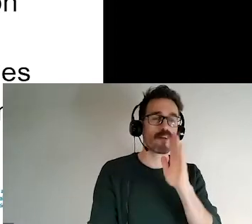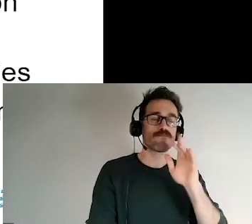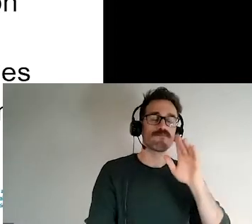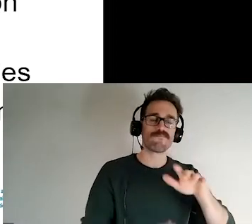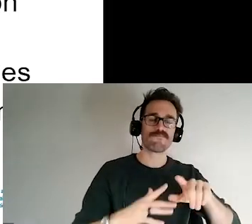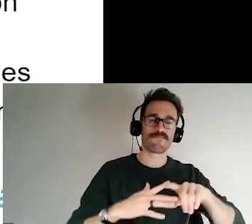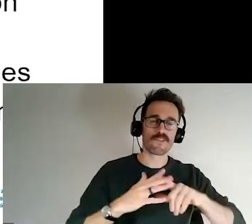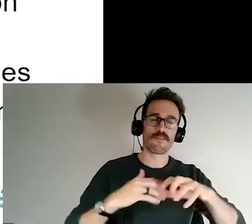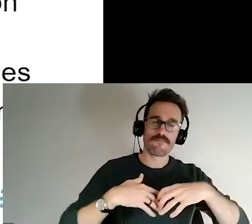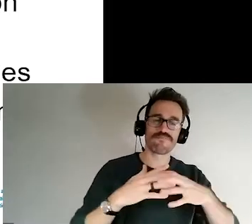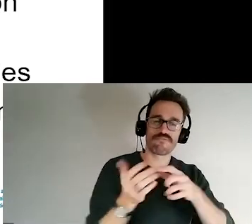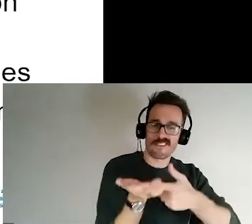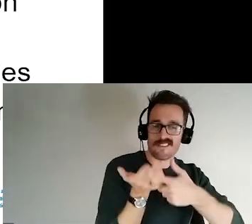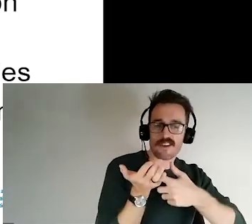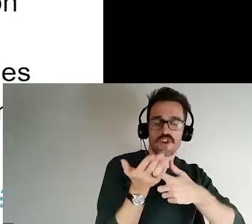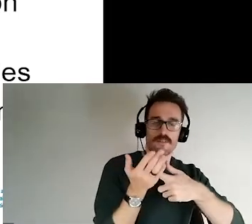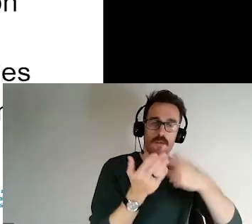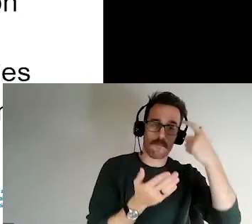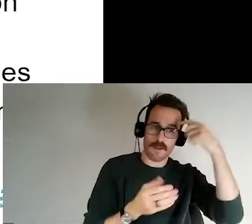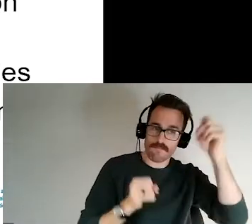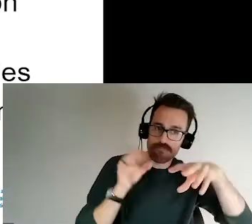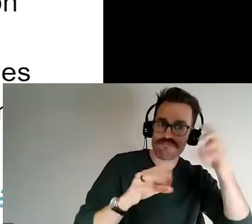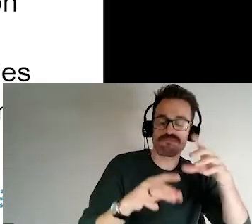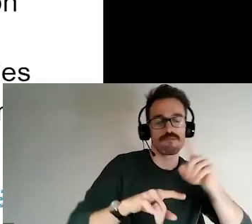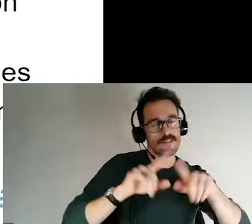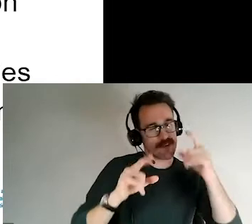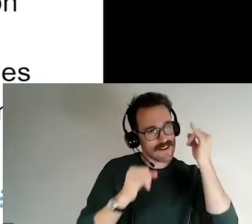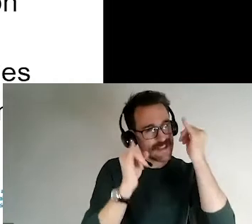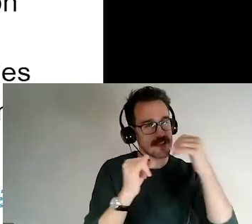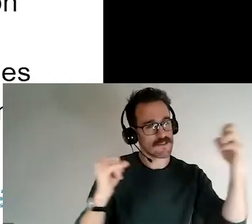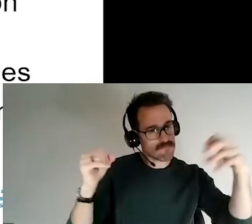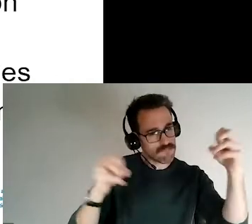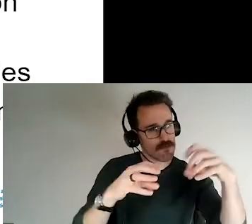brainstorming so that individuals can come up with the decisions that are right for them.